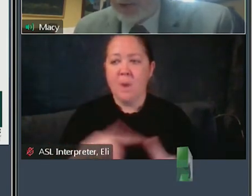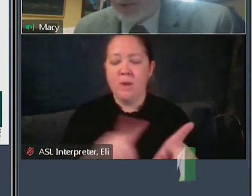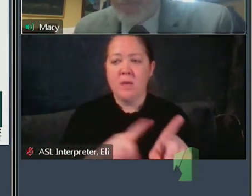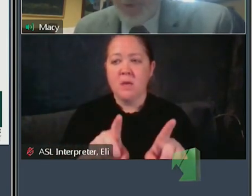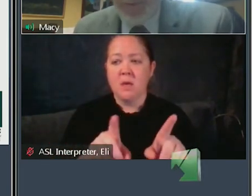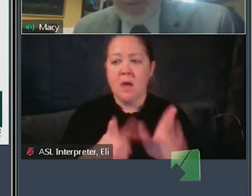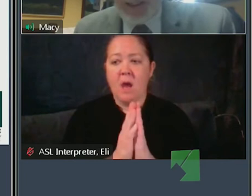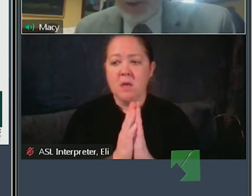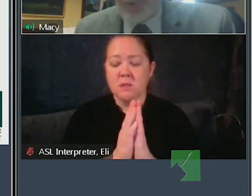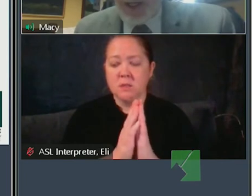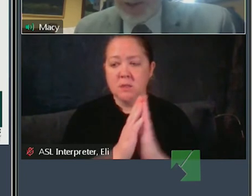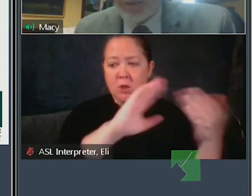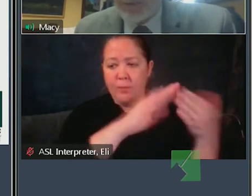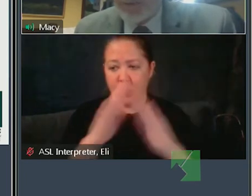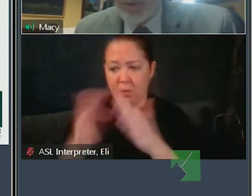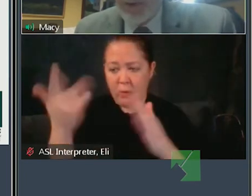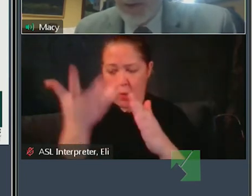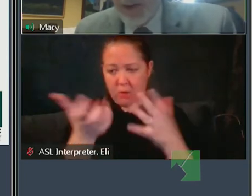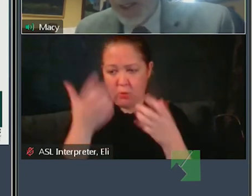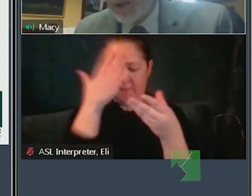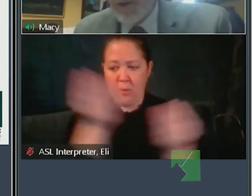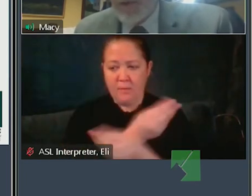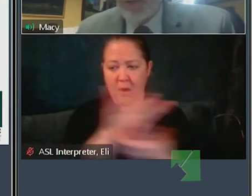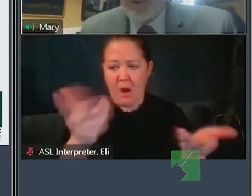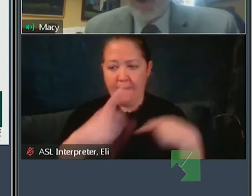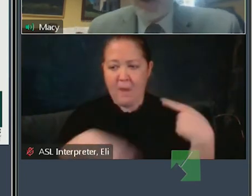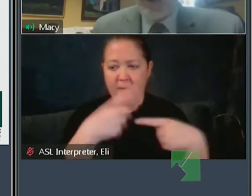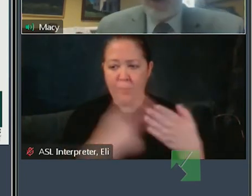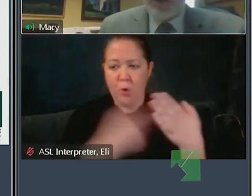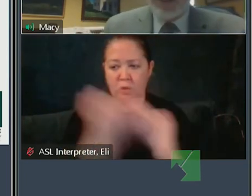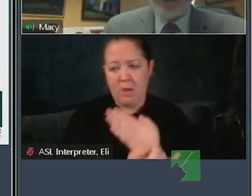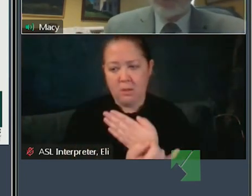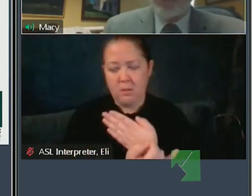the shelter informed them about this project and so on. All right,